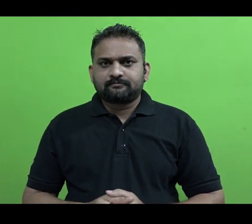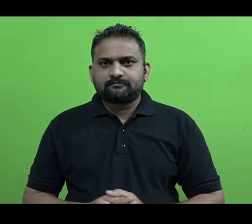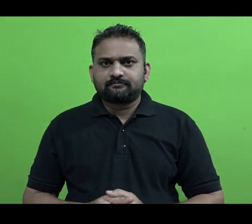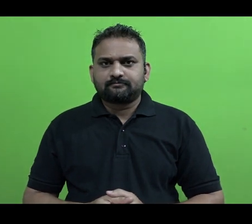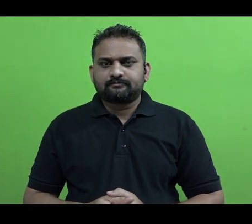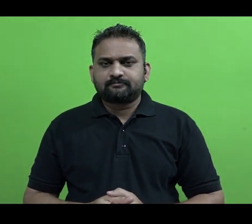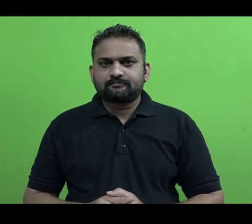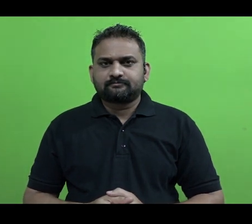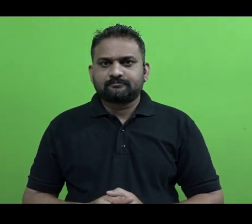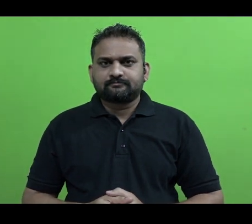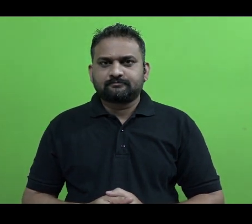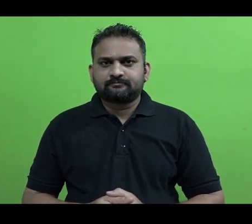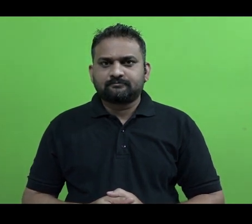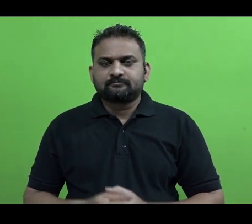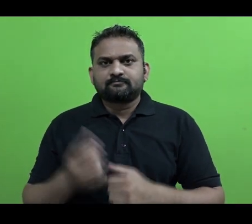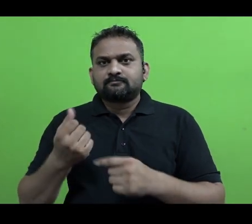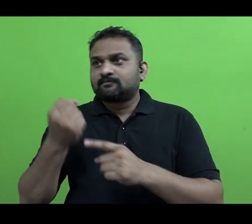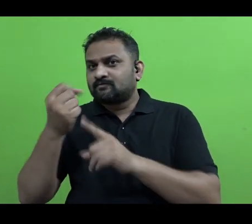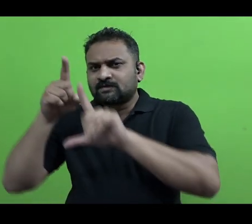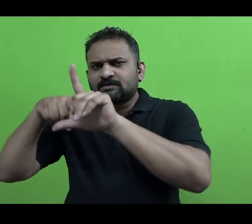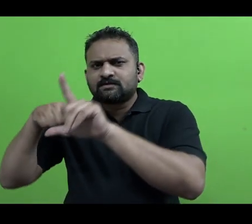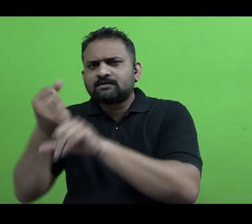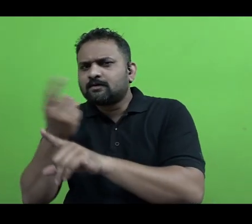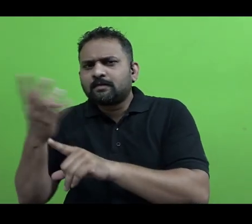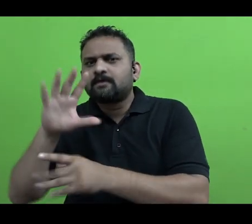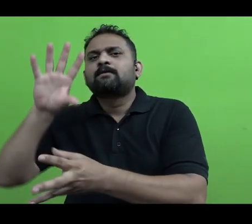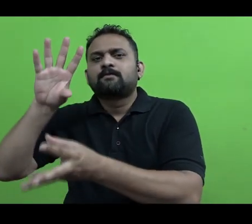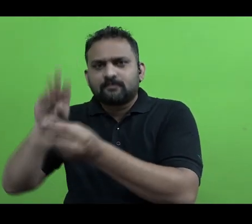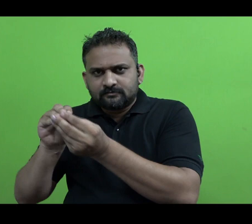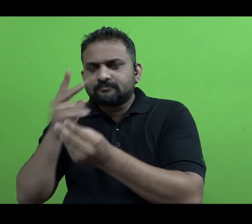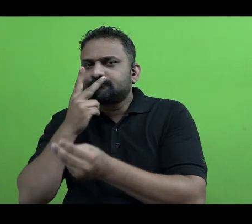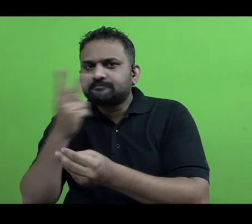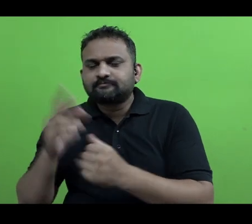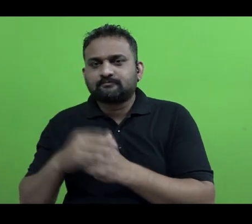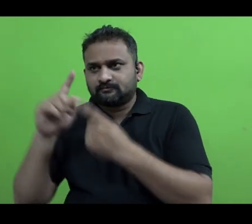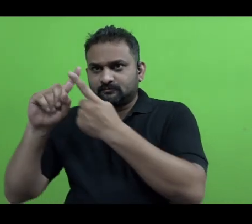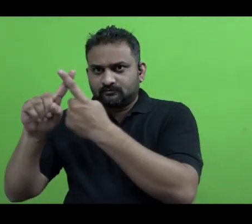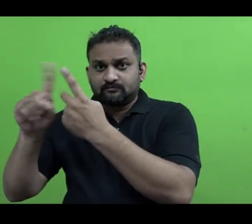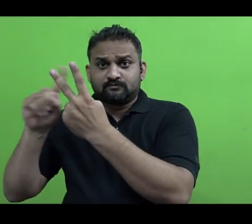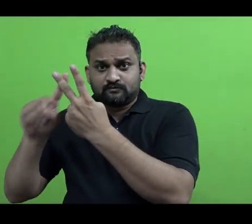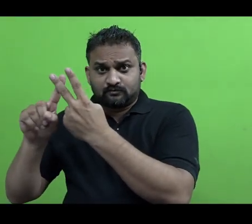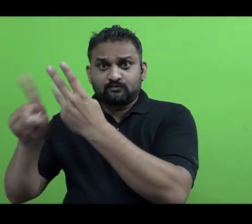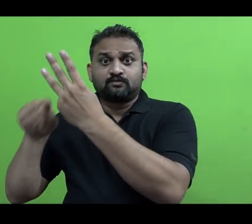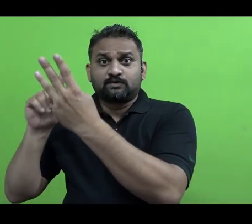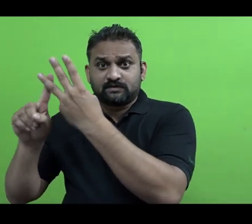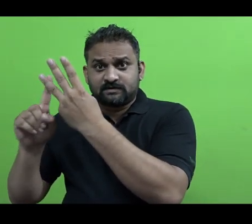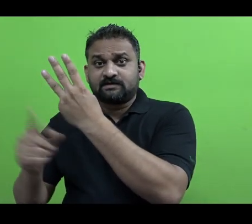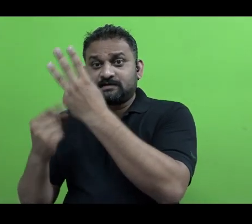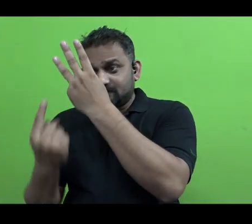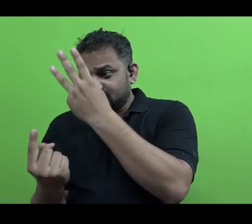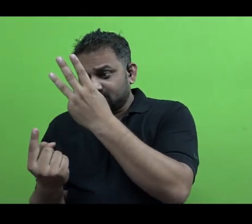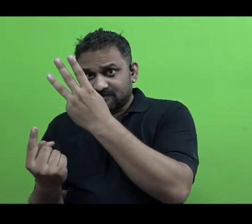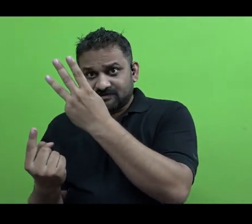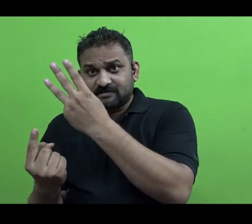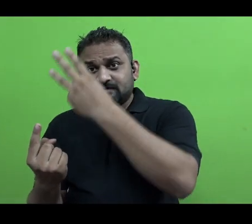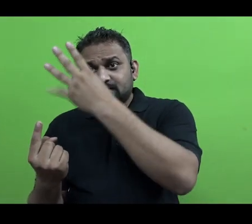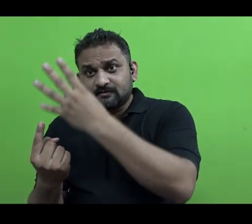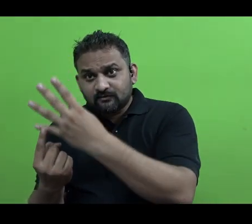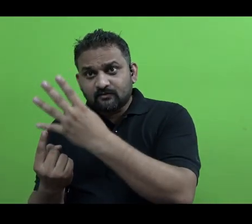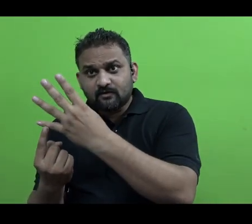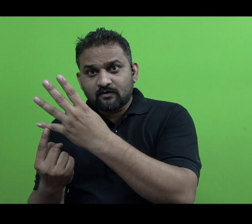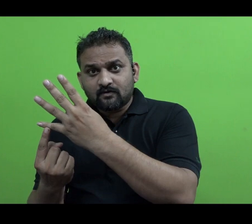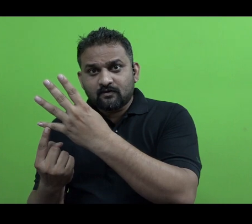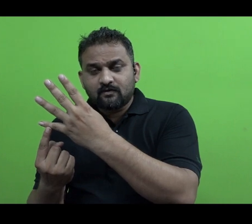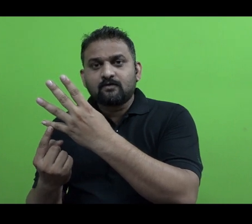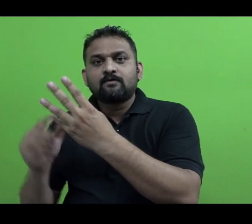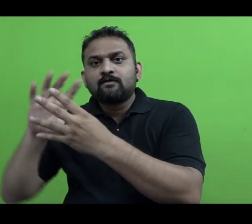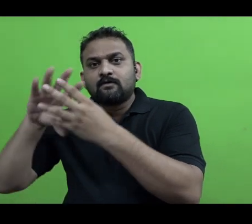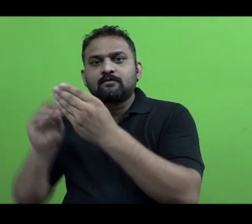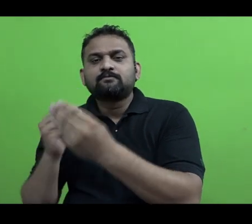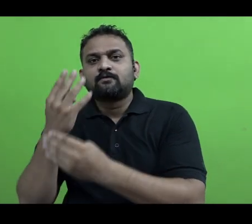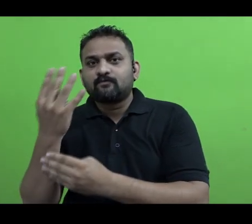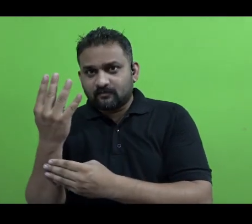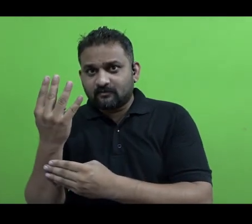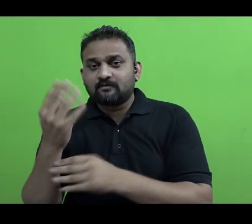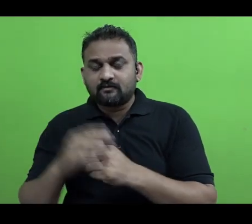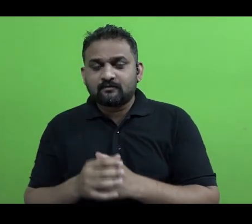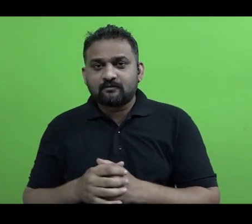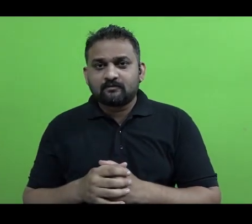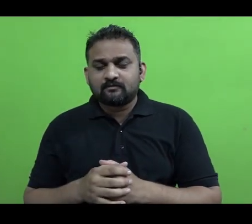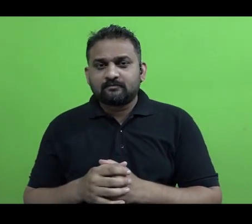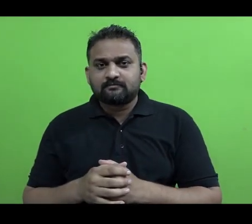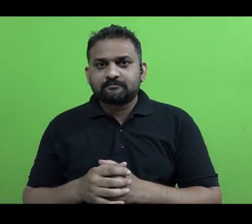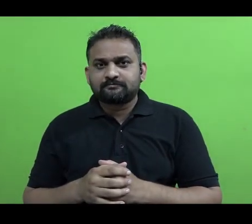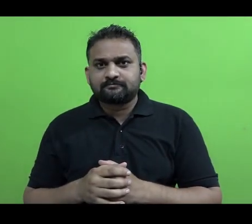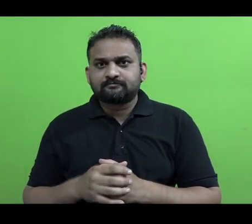one. Now count the lines all together: one two three four. The answer is four.